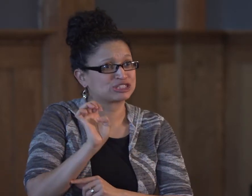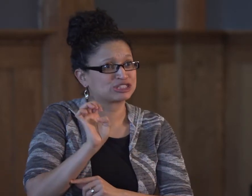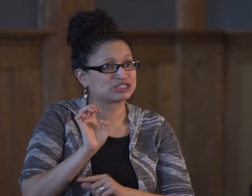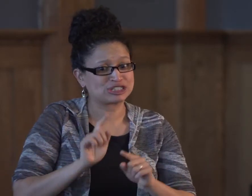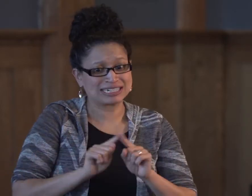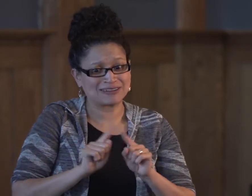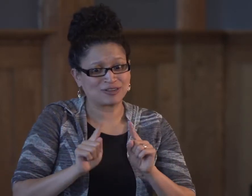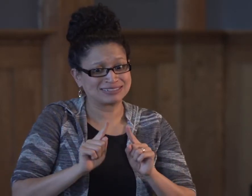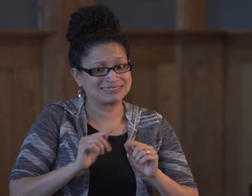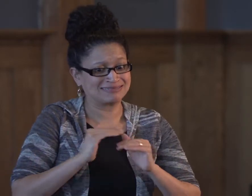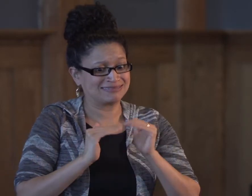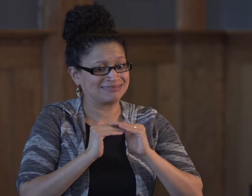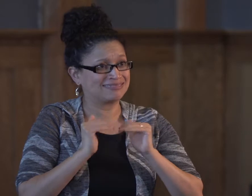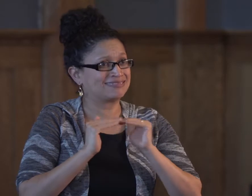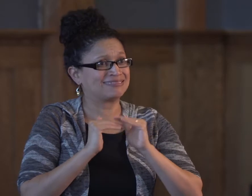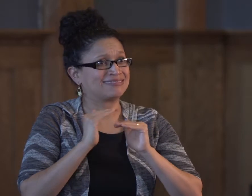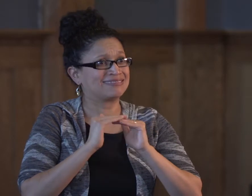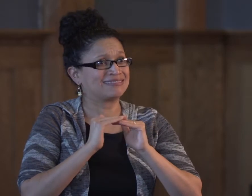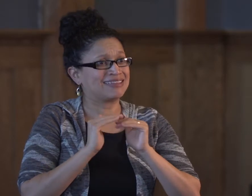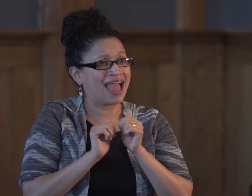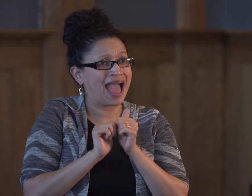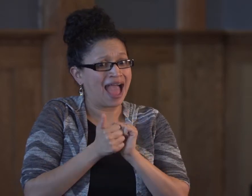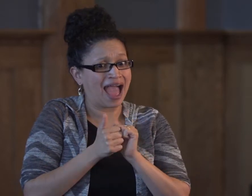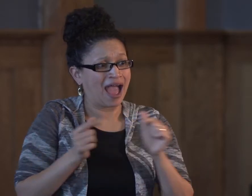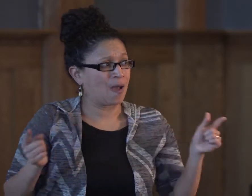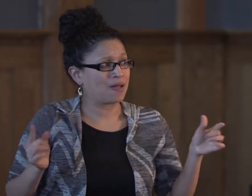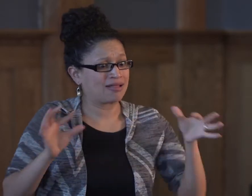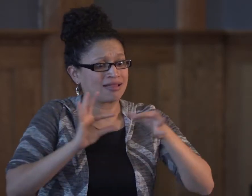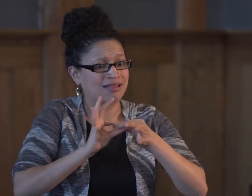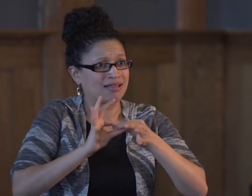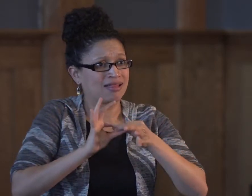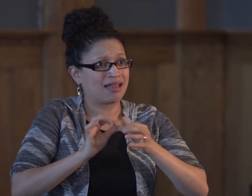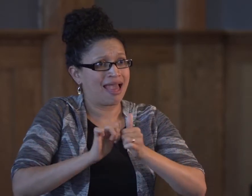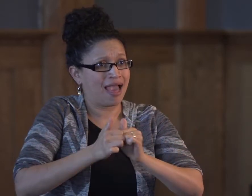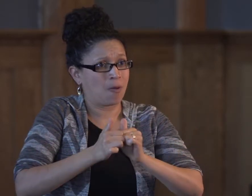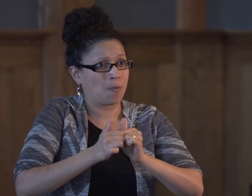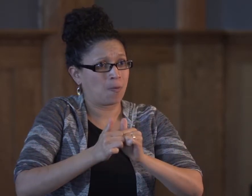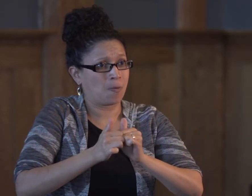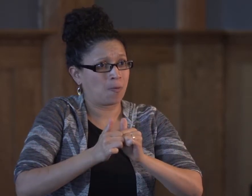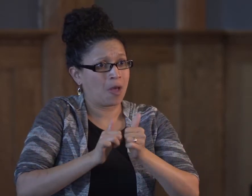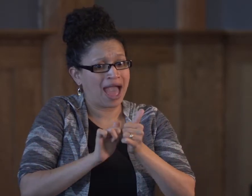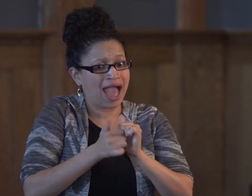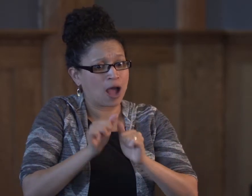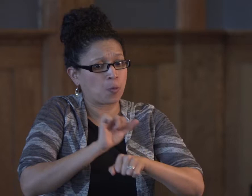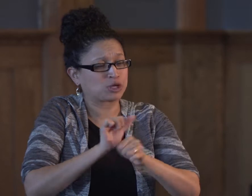come with different baggage and a different approach to working with law enforcement.